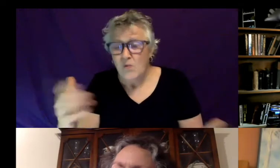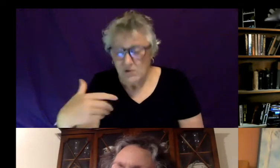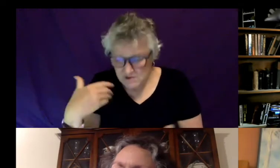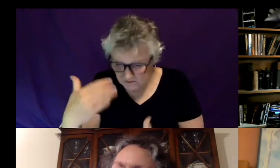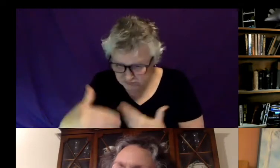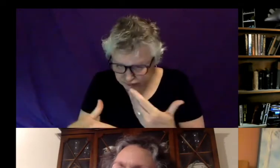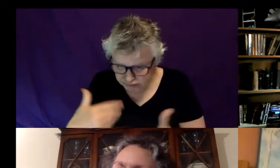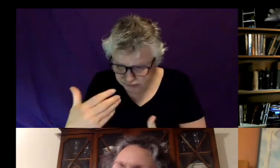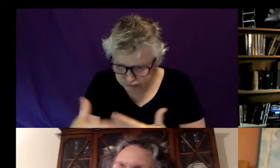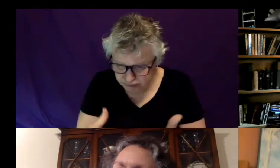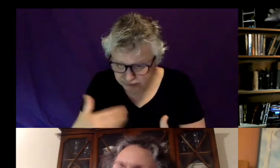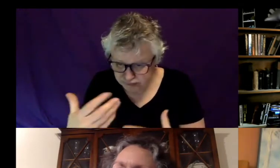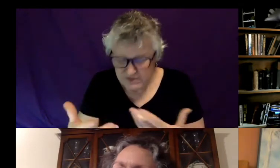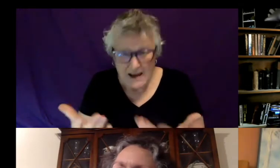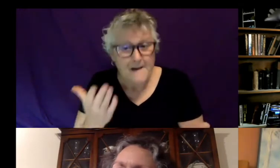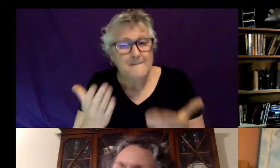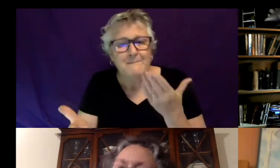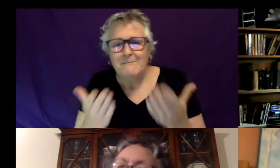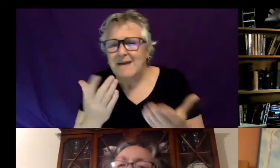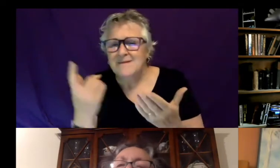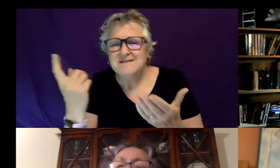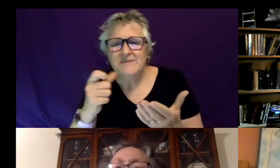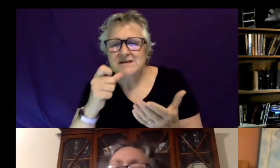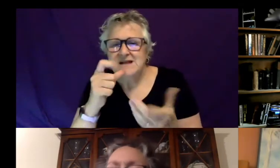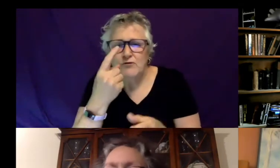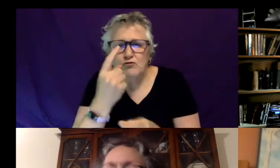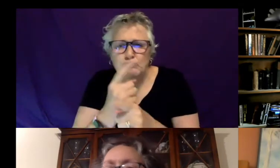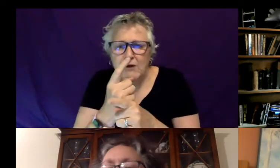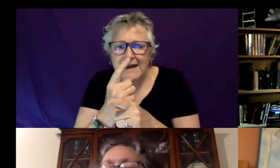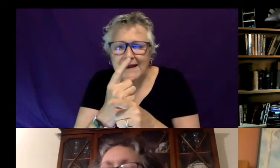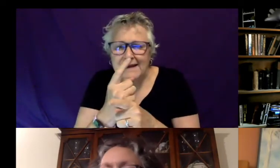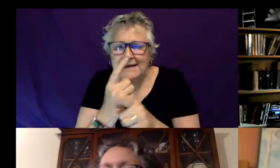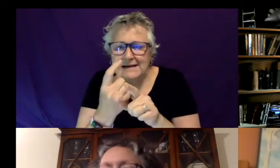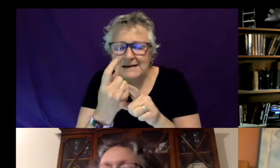things might not be the right length, or the right thickness, or whatever it is, the right shape.